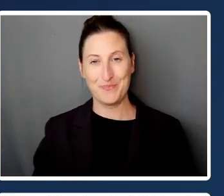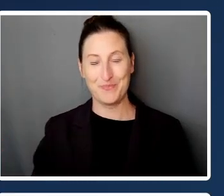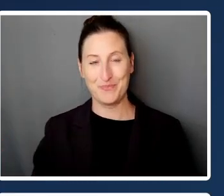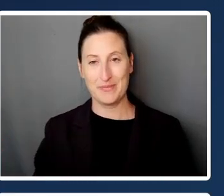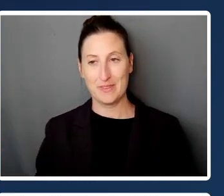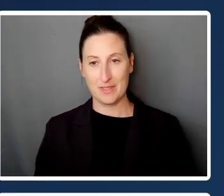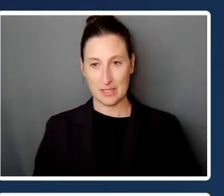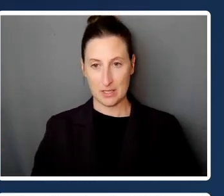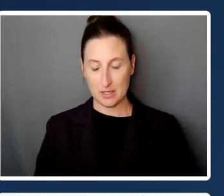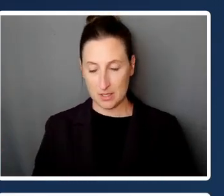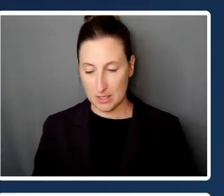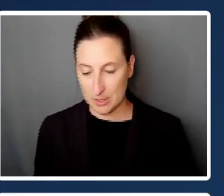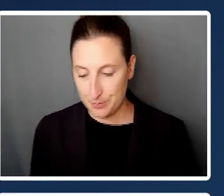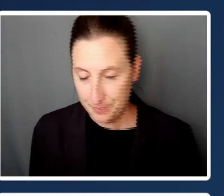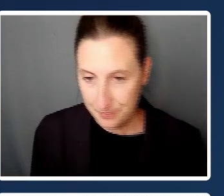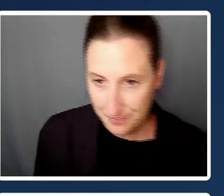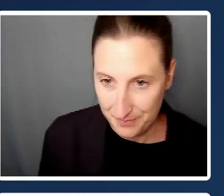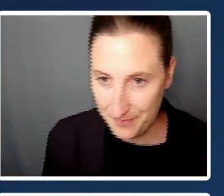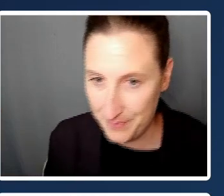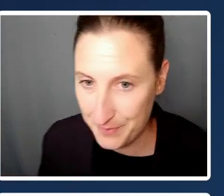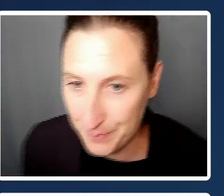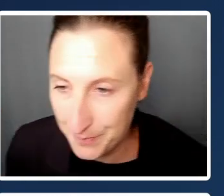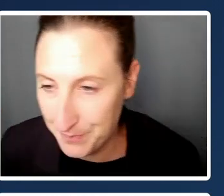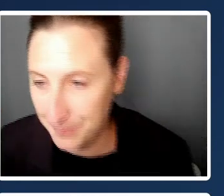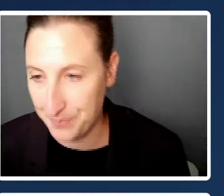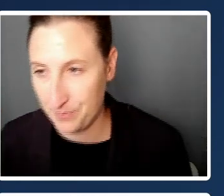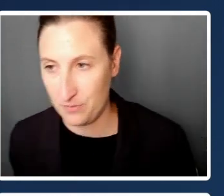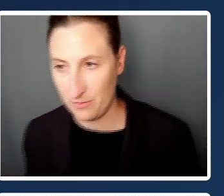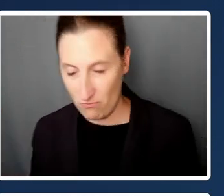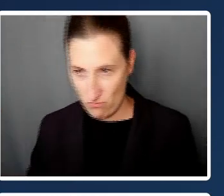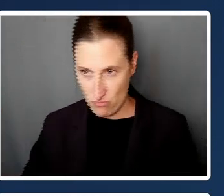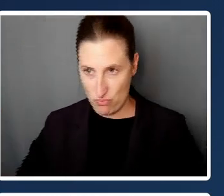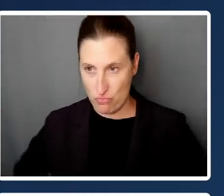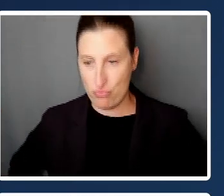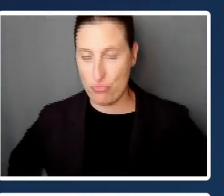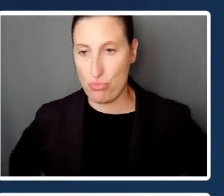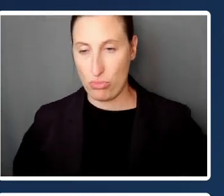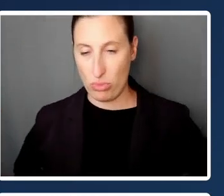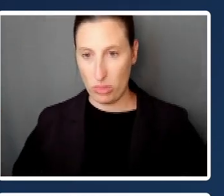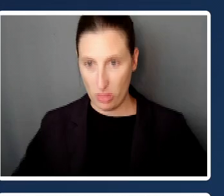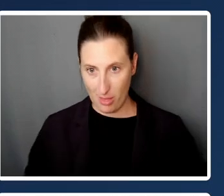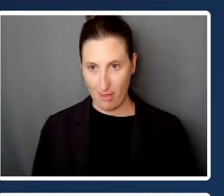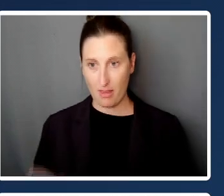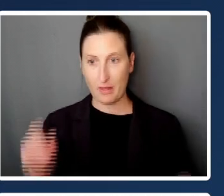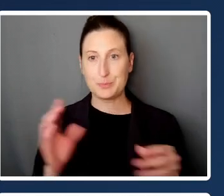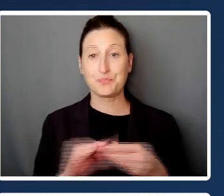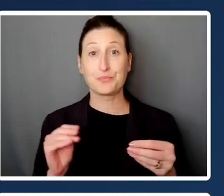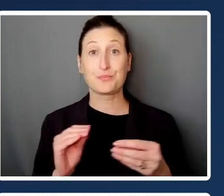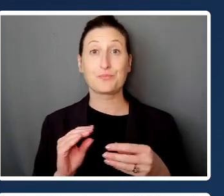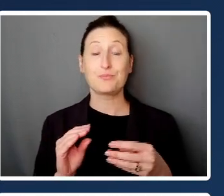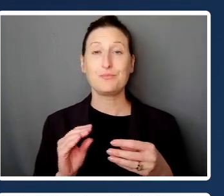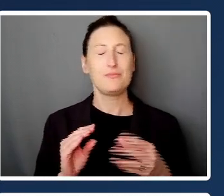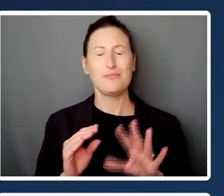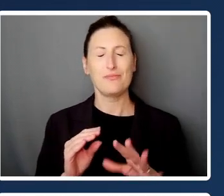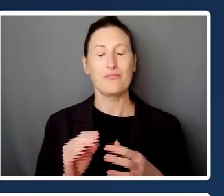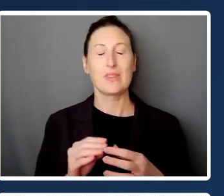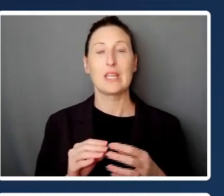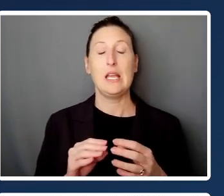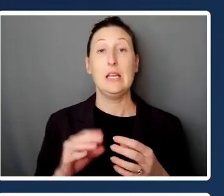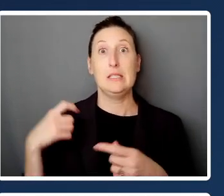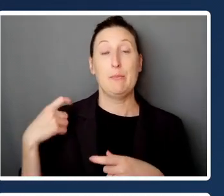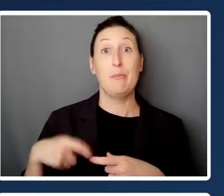So, here, my Spanish class -- had one student who had recently come from Nicaragua. And then